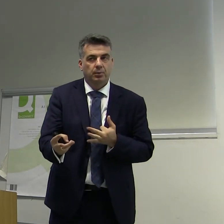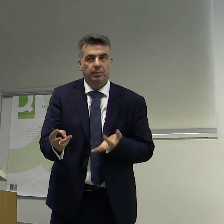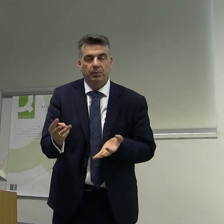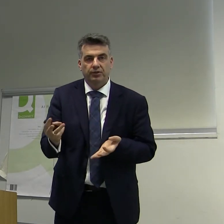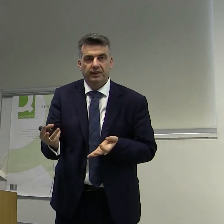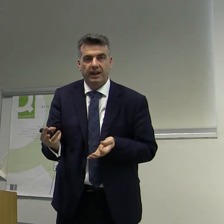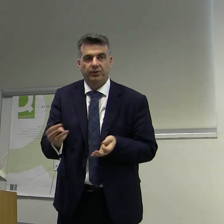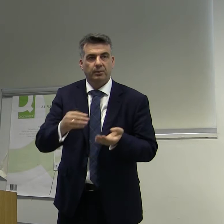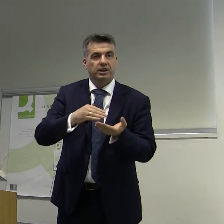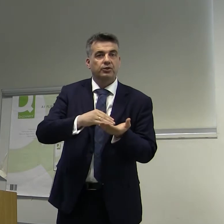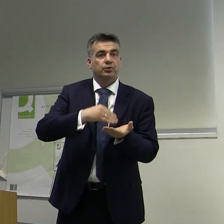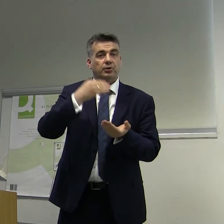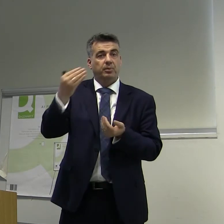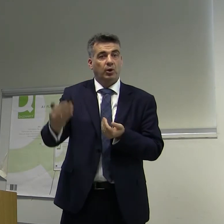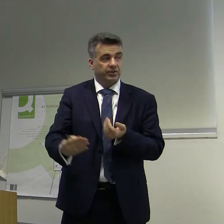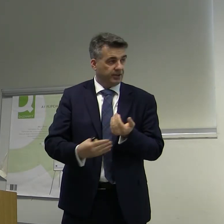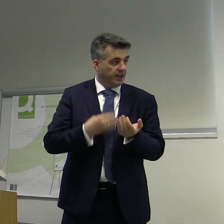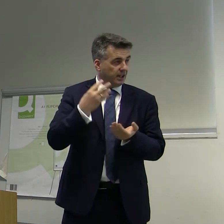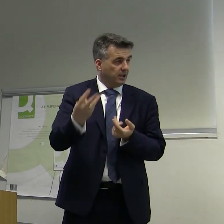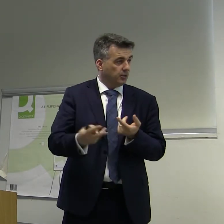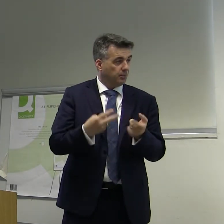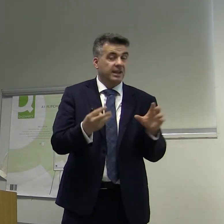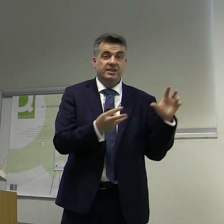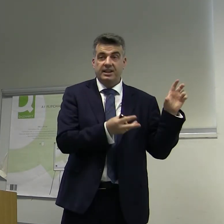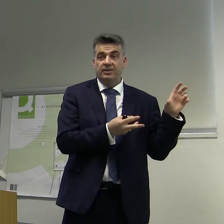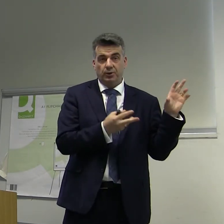proper books of account we need you to report include your basic base or